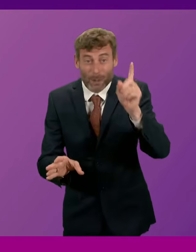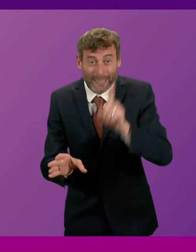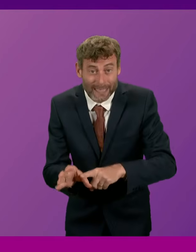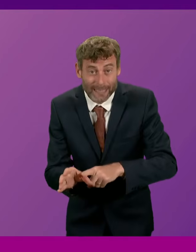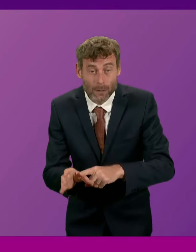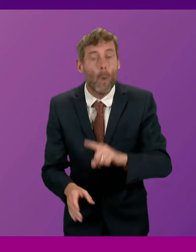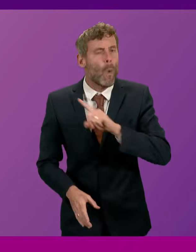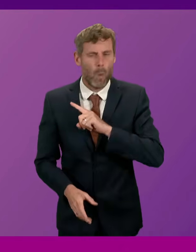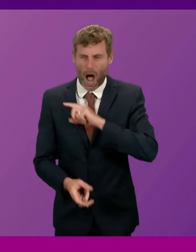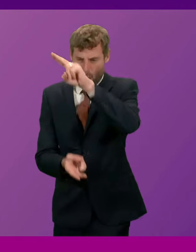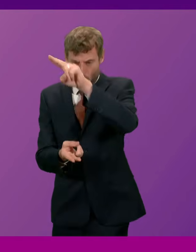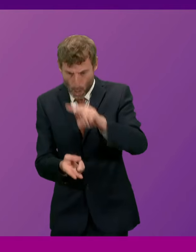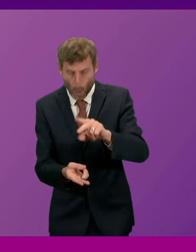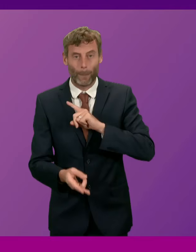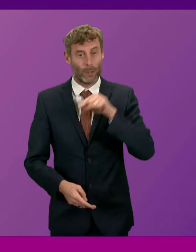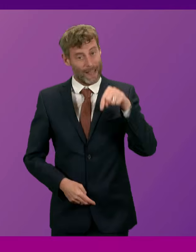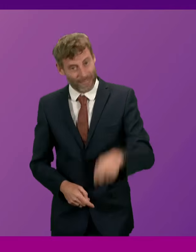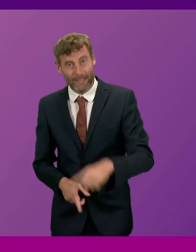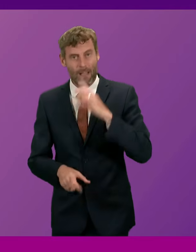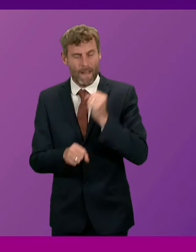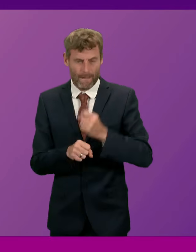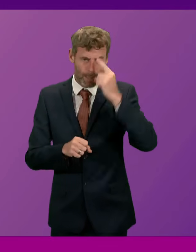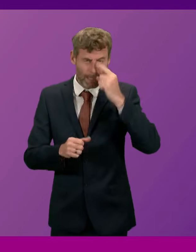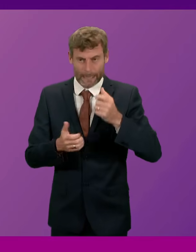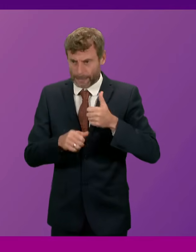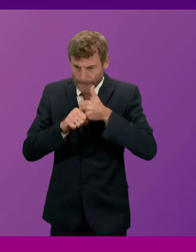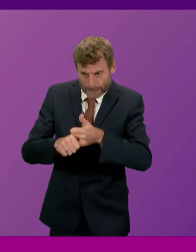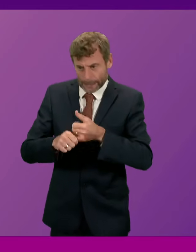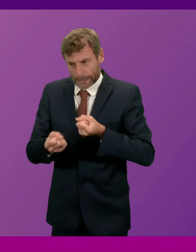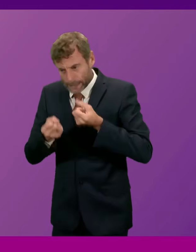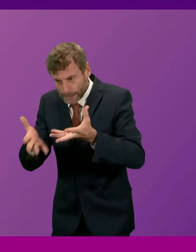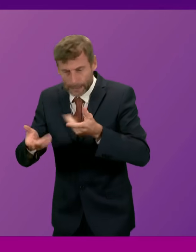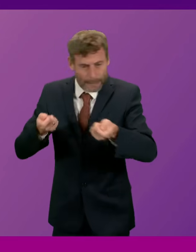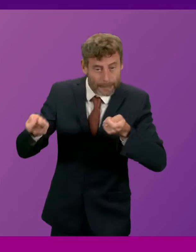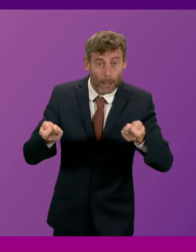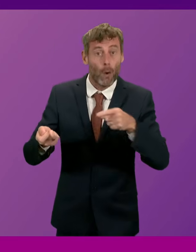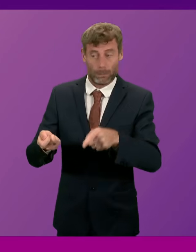is because of investment by this Government, which the Labour Party failed to support.